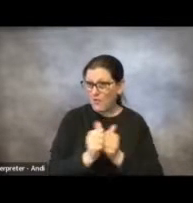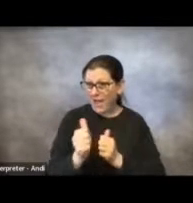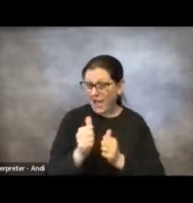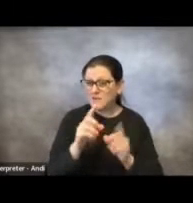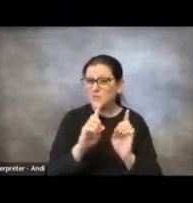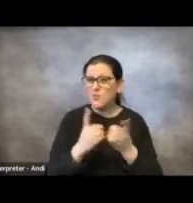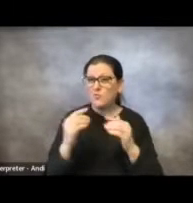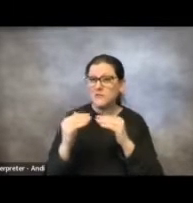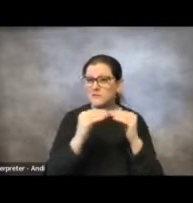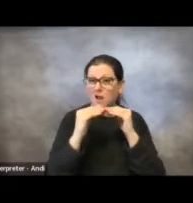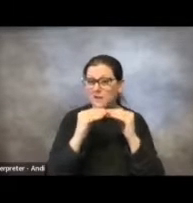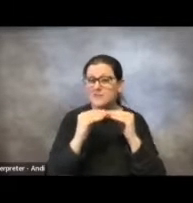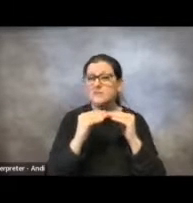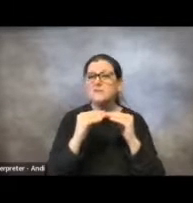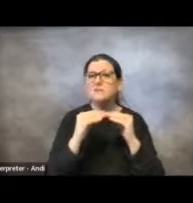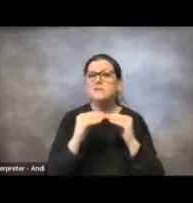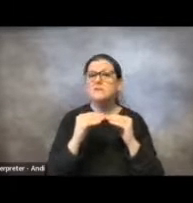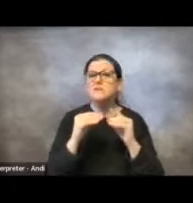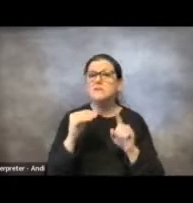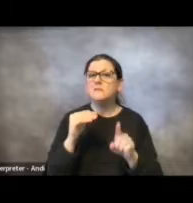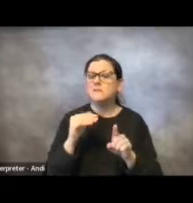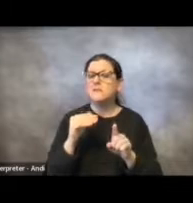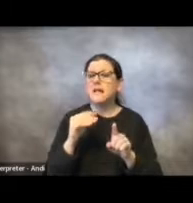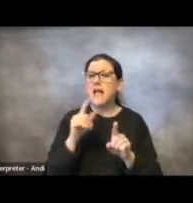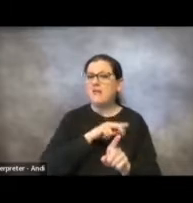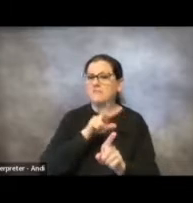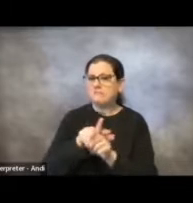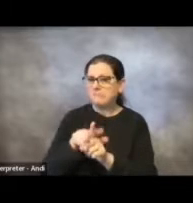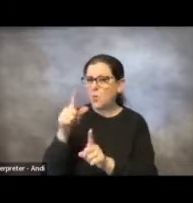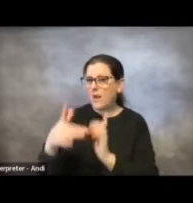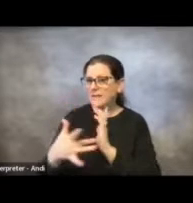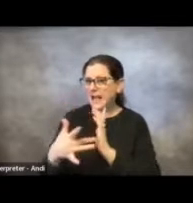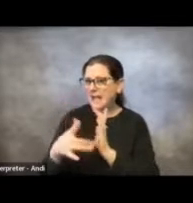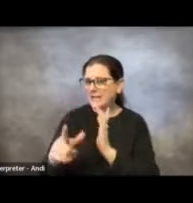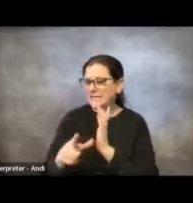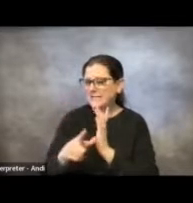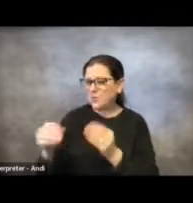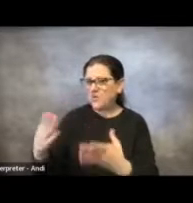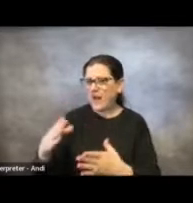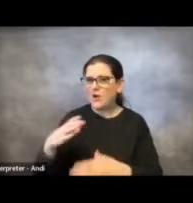of Justice Assistance, has tasked one of their technical assistance providers, the Council on State Governments